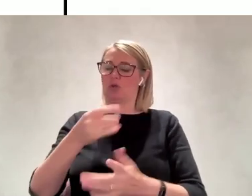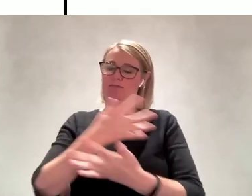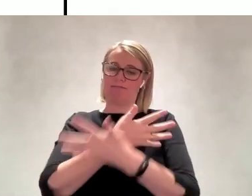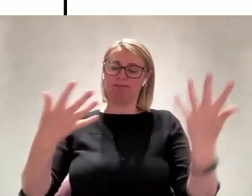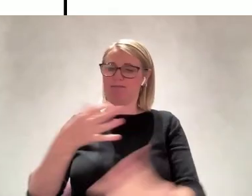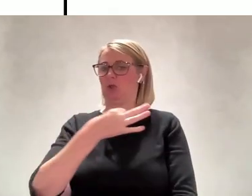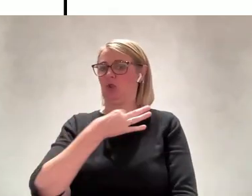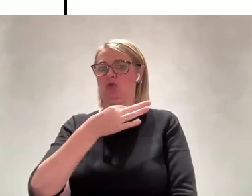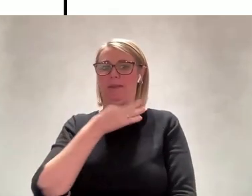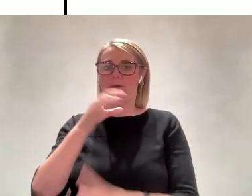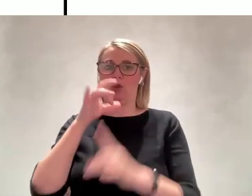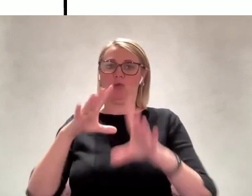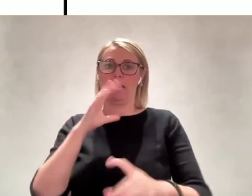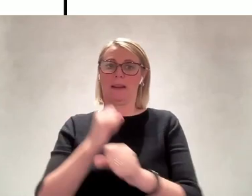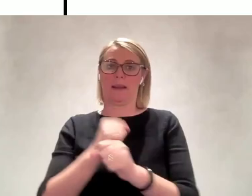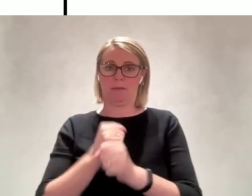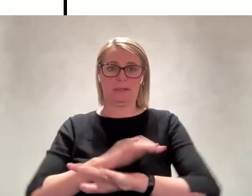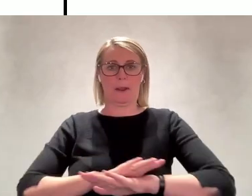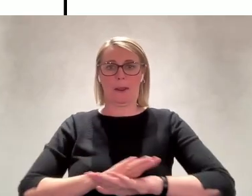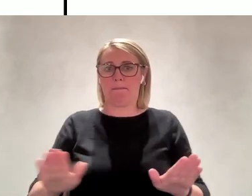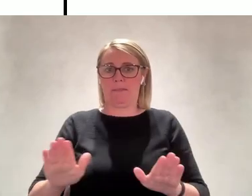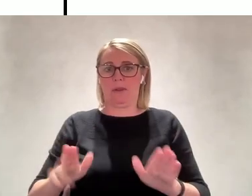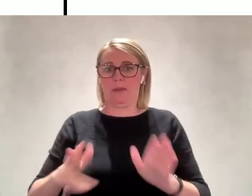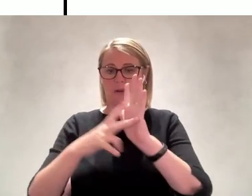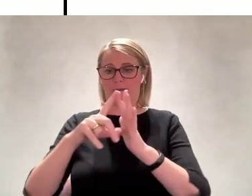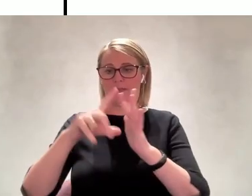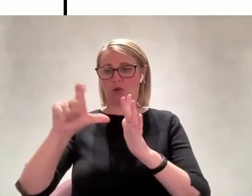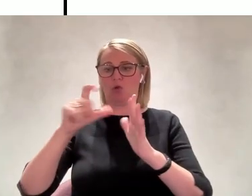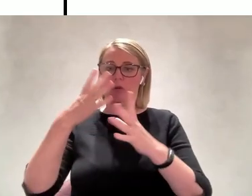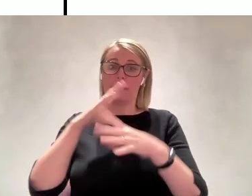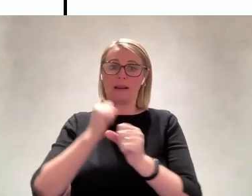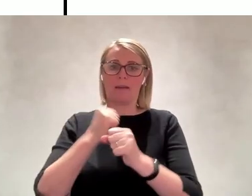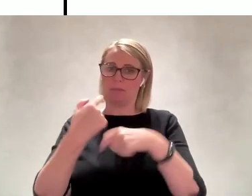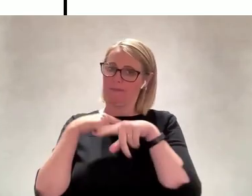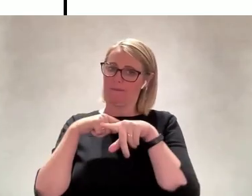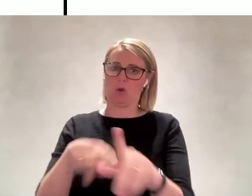to the Australian government. So the Victorian government followed suit.